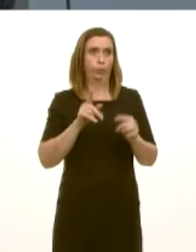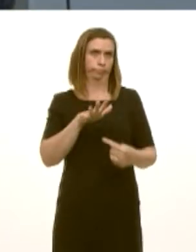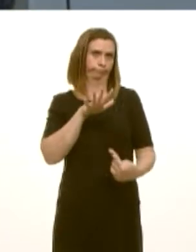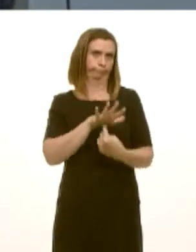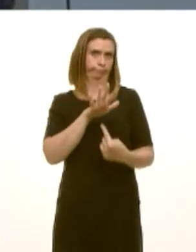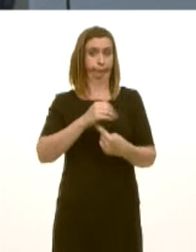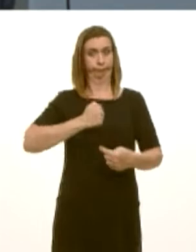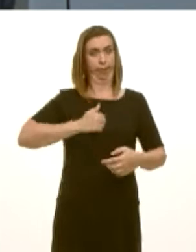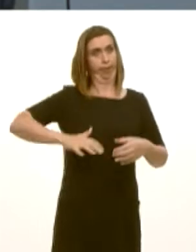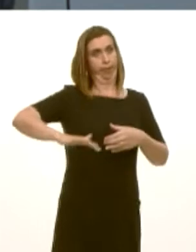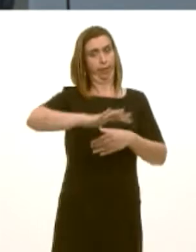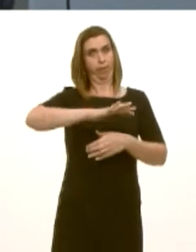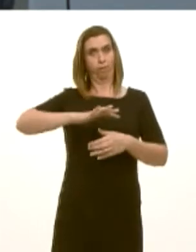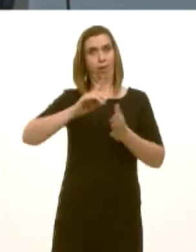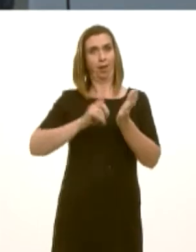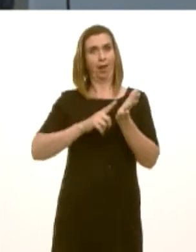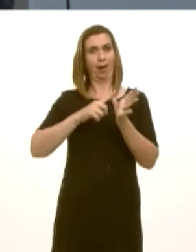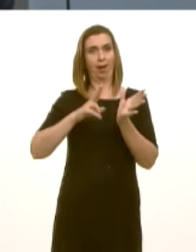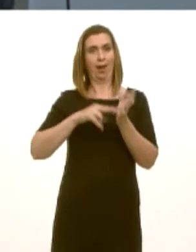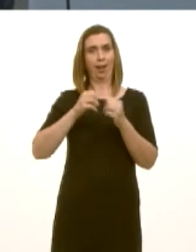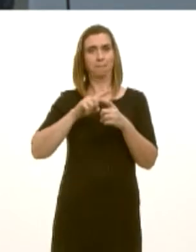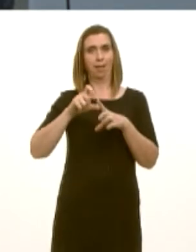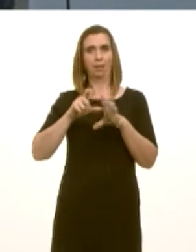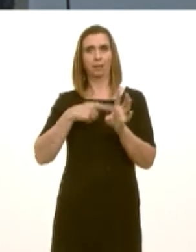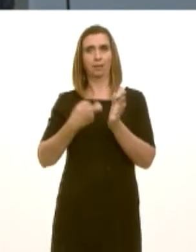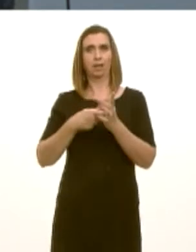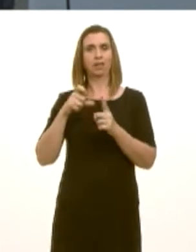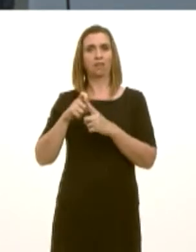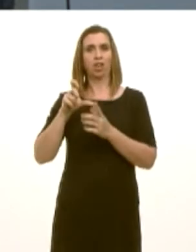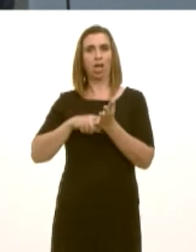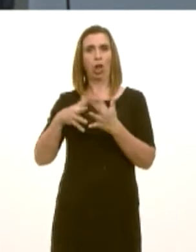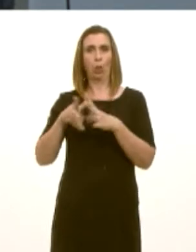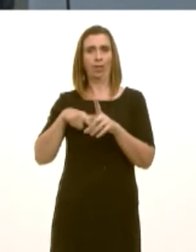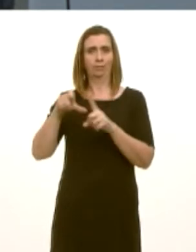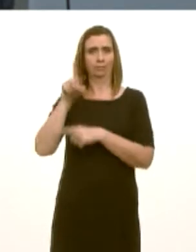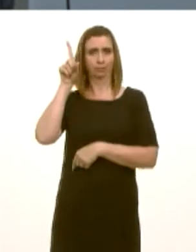In my own constituency, in Llanbedr Dyffryn Clwyd, there is a school that is delivering